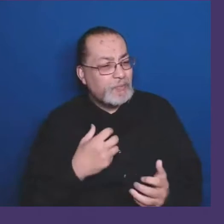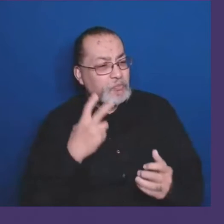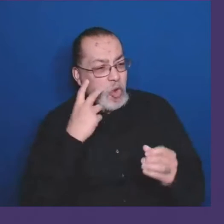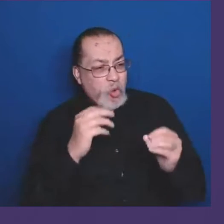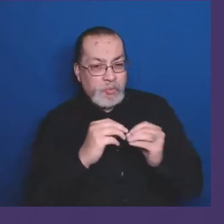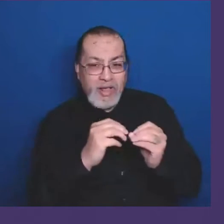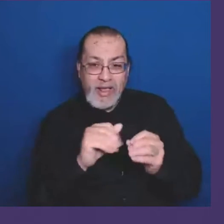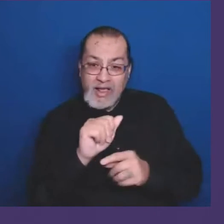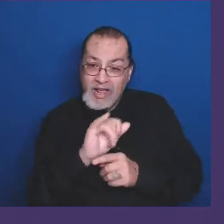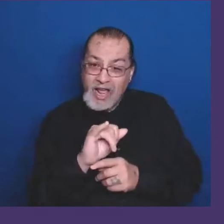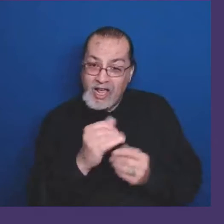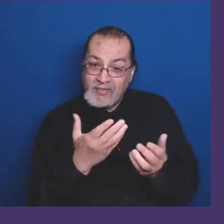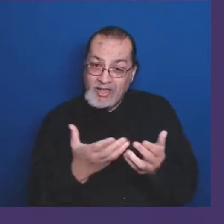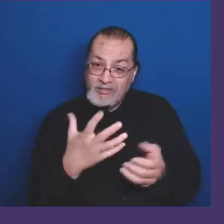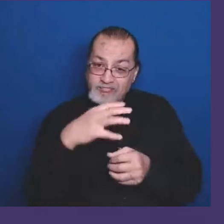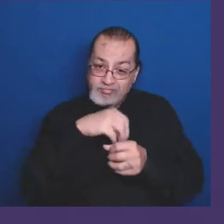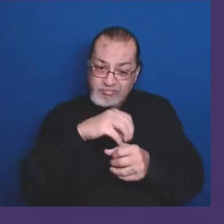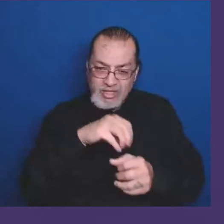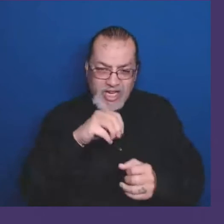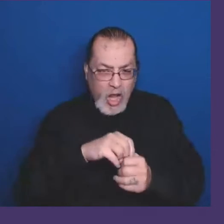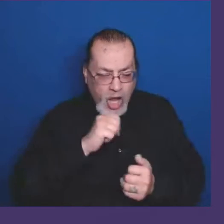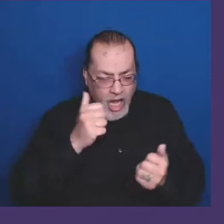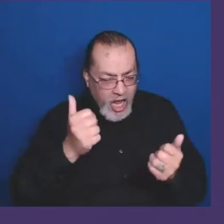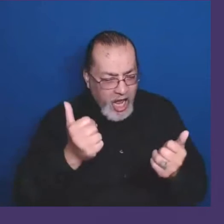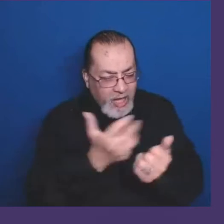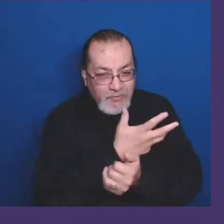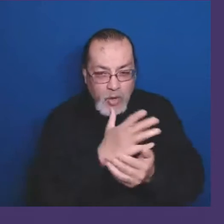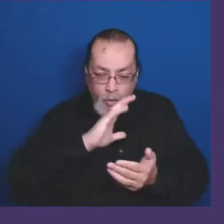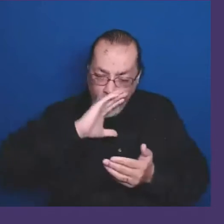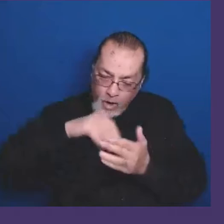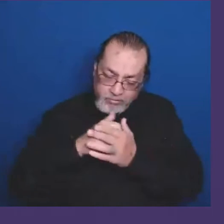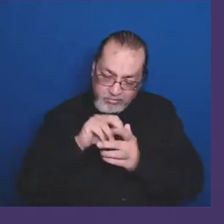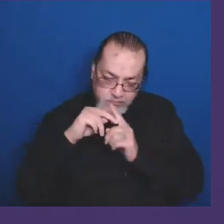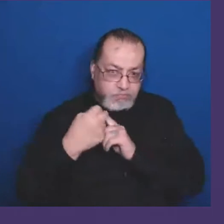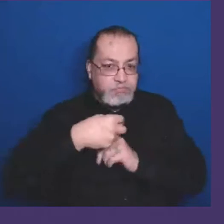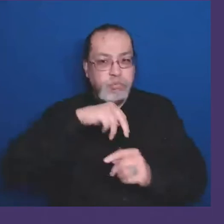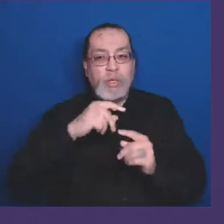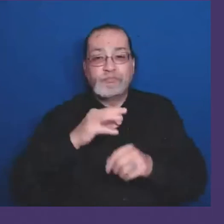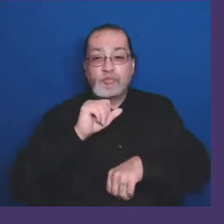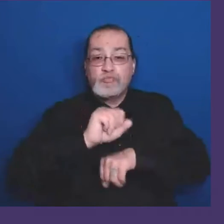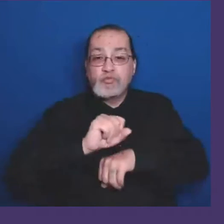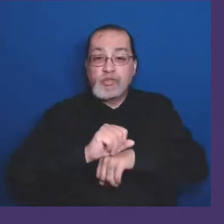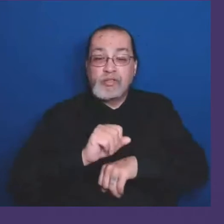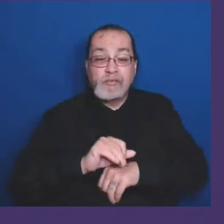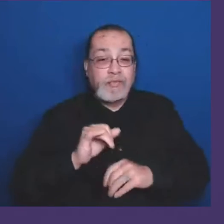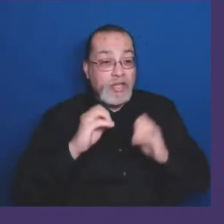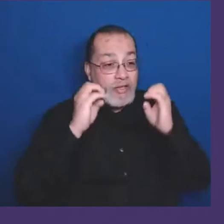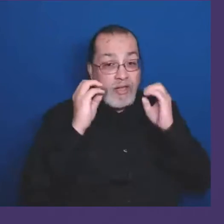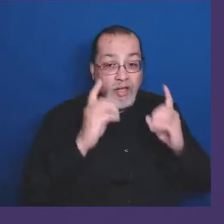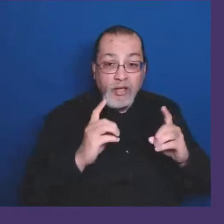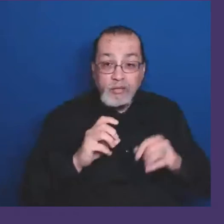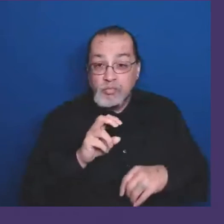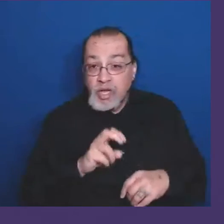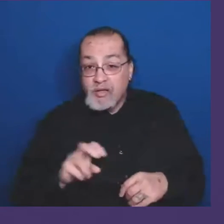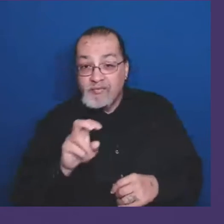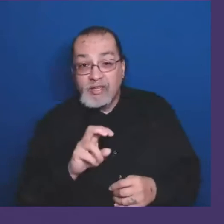like education, travel, data entry, all that stuff.